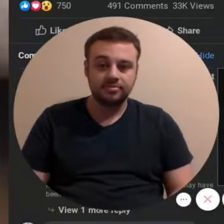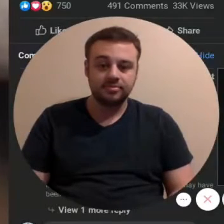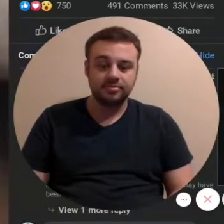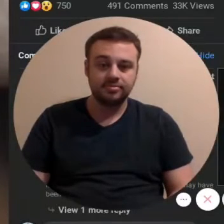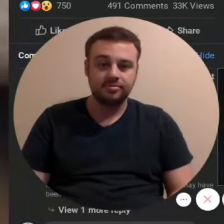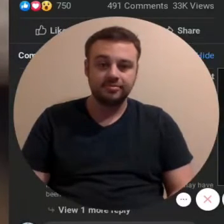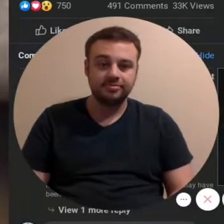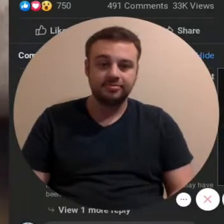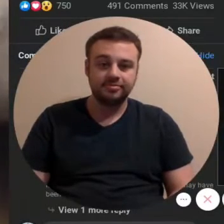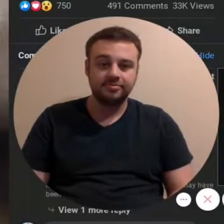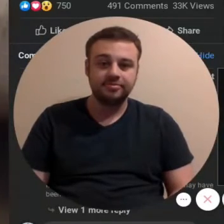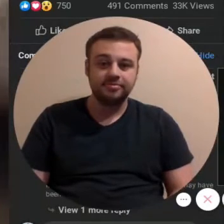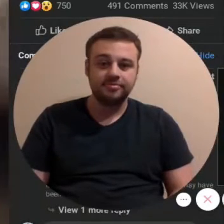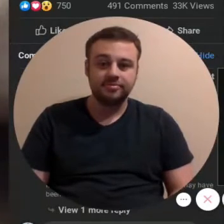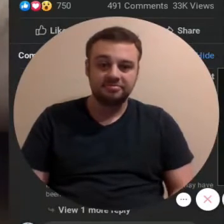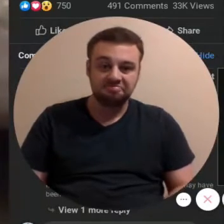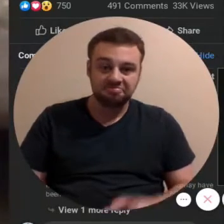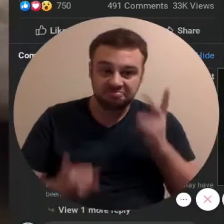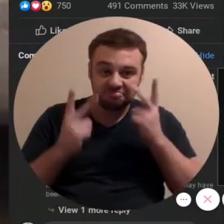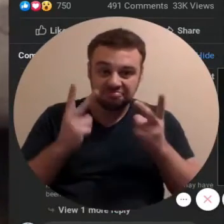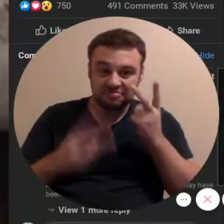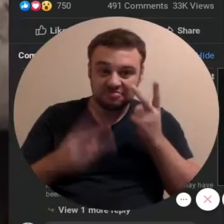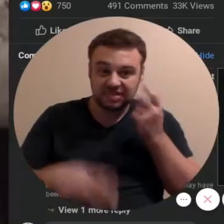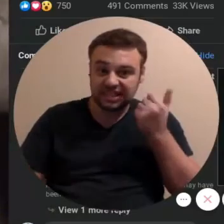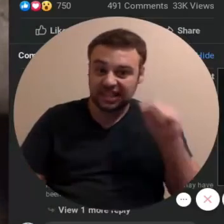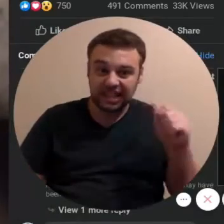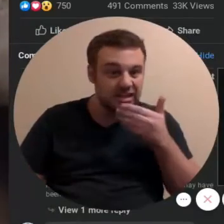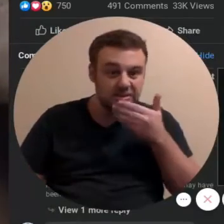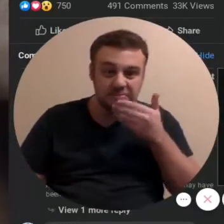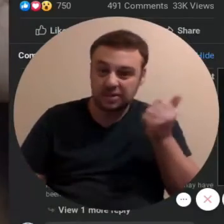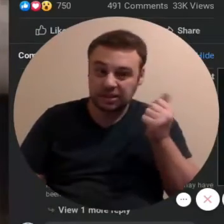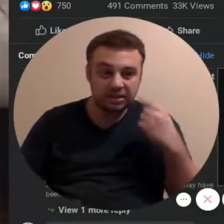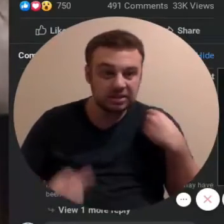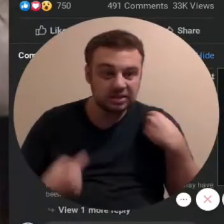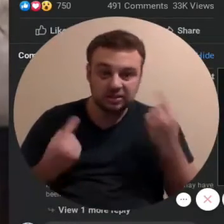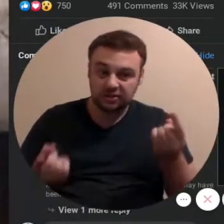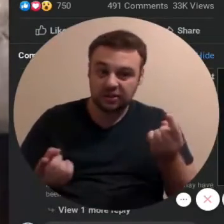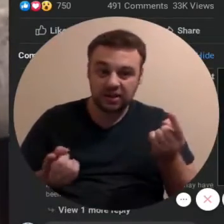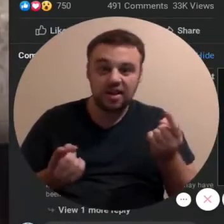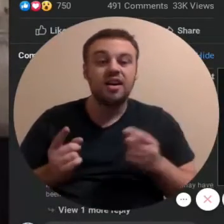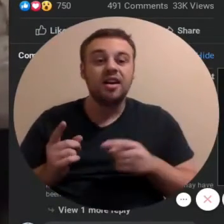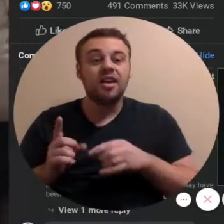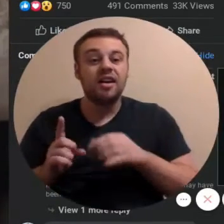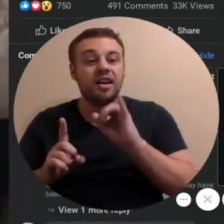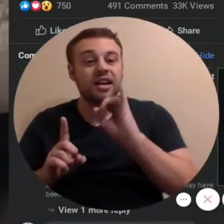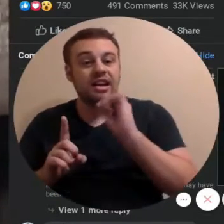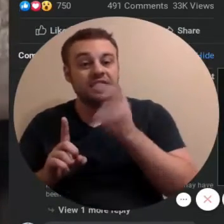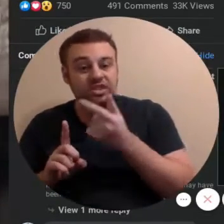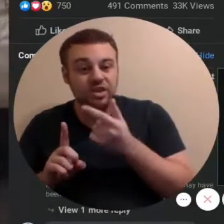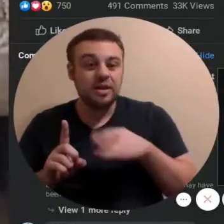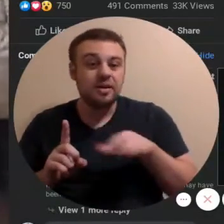Julie: Yeah. Okay, can you see him better? So here with Insta and with Facebook. Yes you guys, they only poop once a week 'cause they can't-